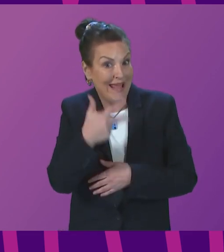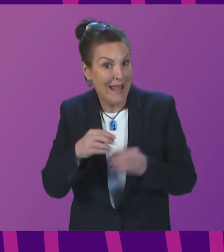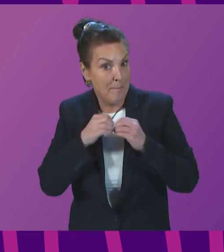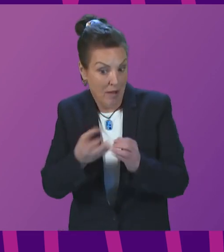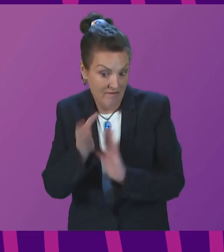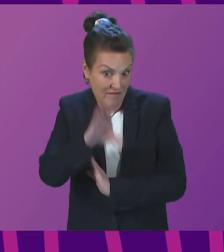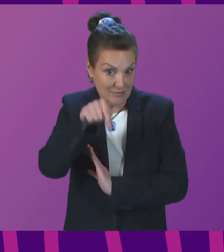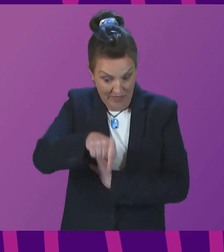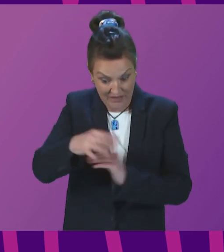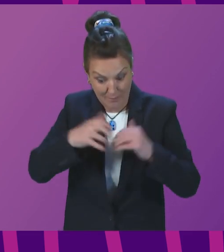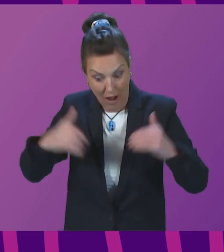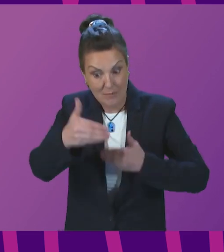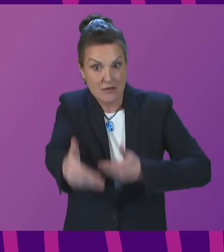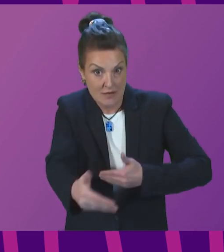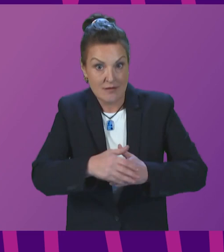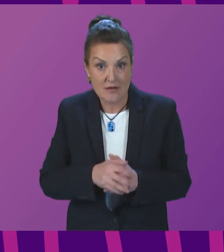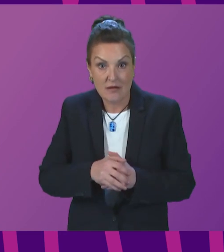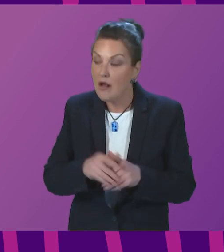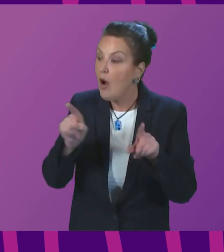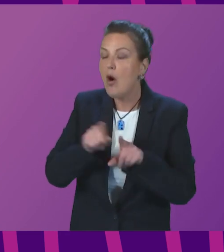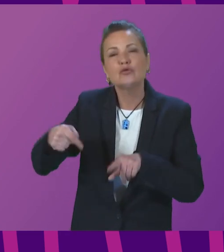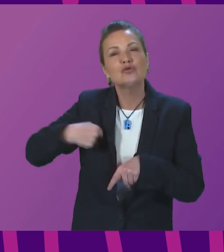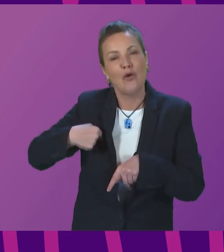The Cabinet Secretary for Net Zero, Energy and Transport recently wrote to the United